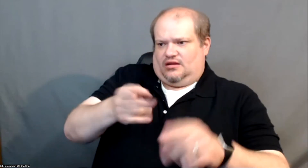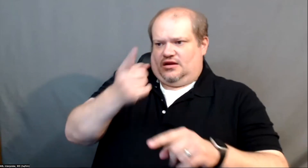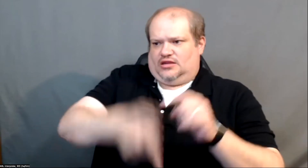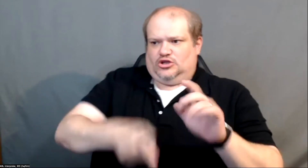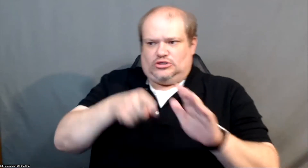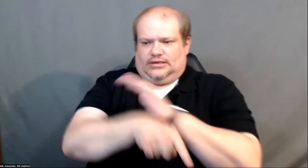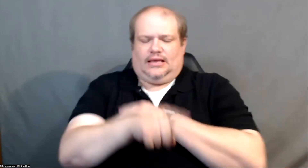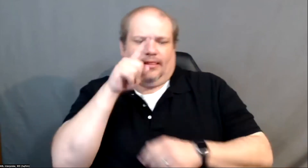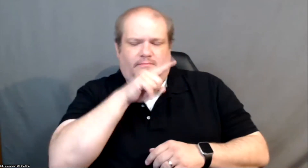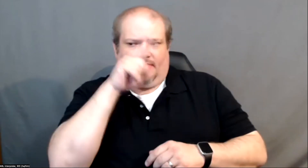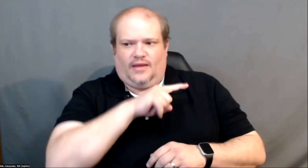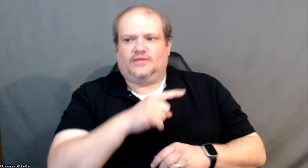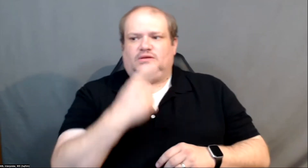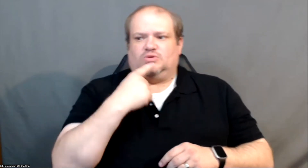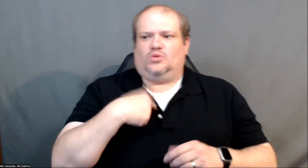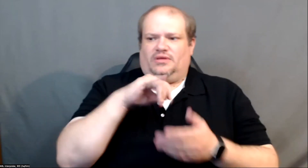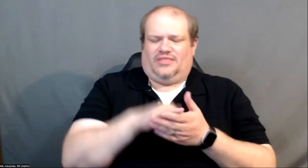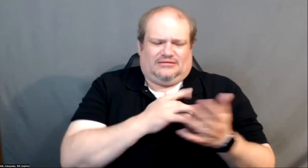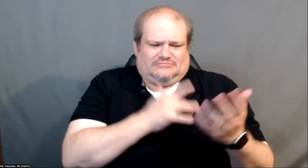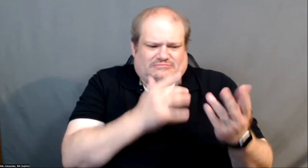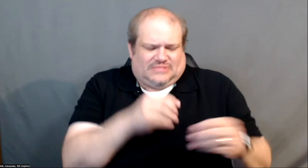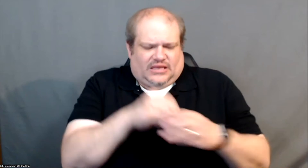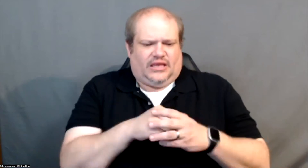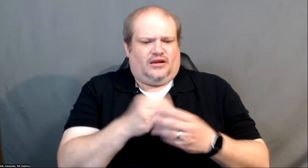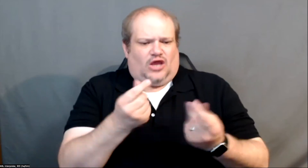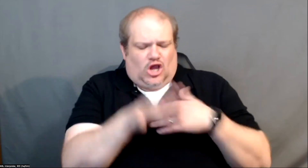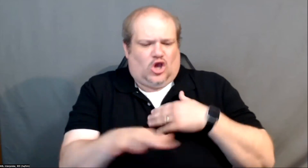He said this to me tenderly in a garden, on what he hoped was a date.